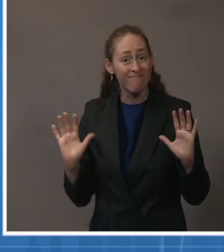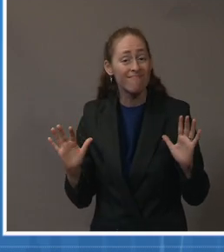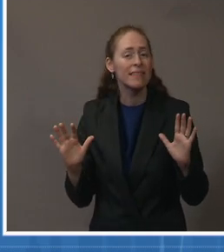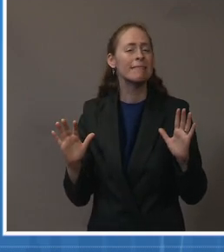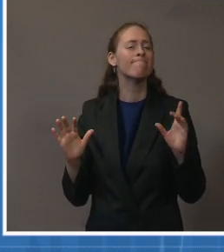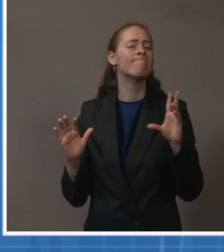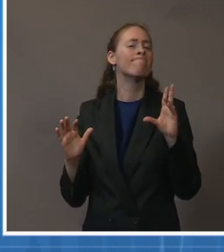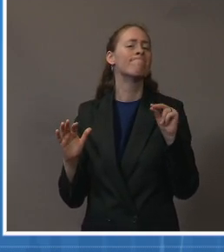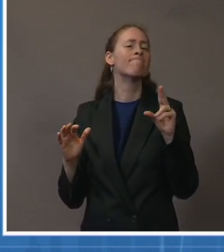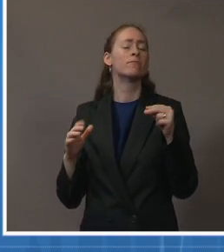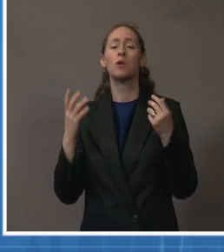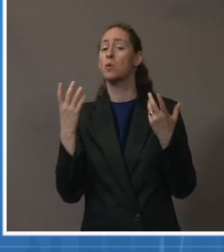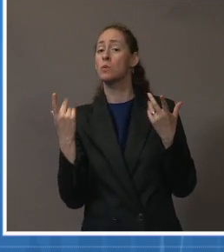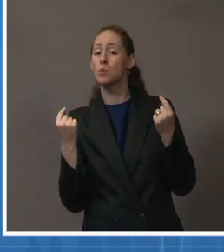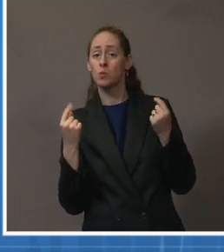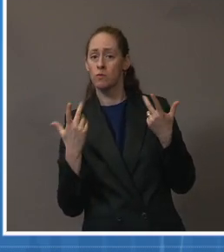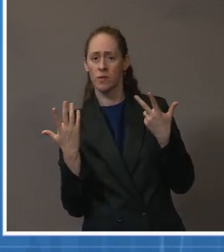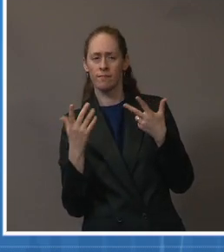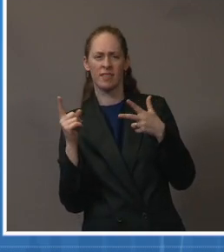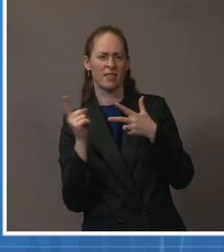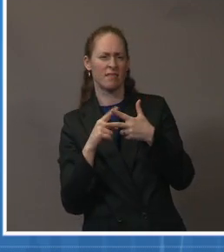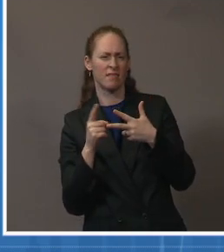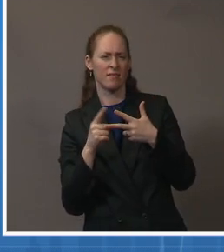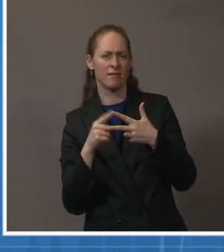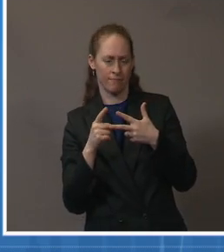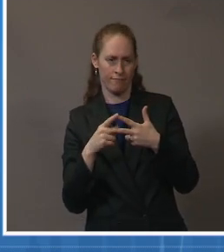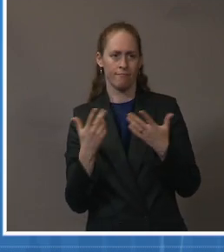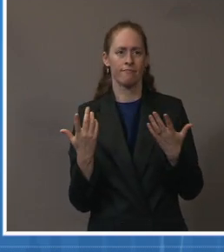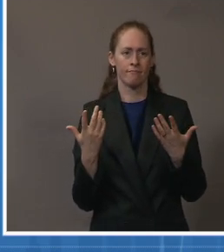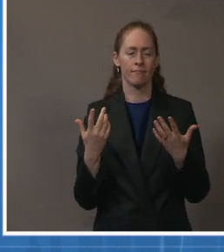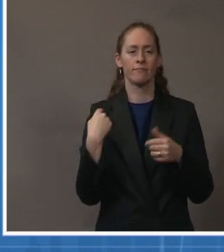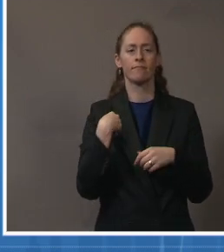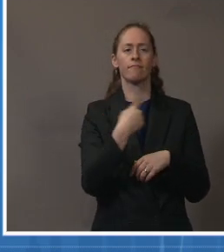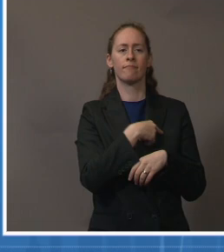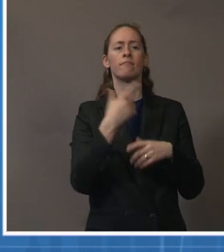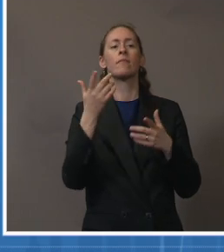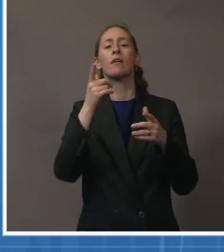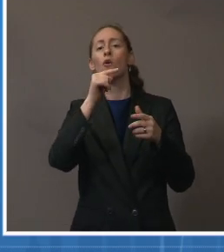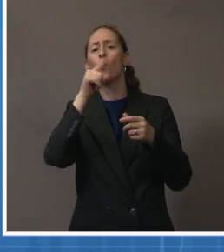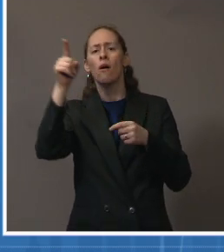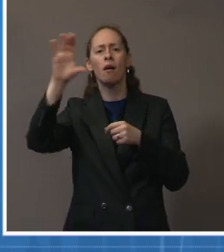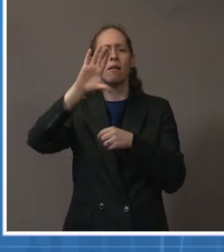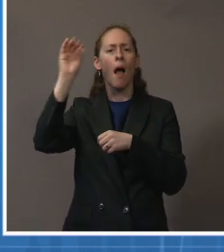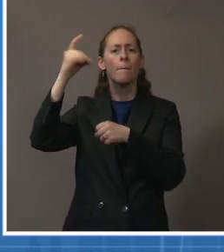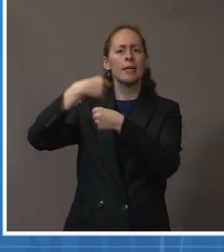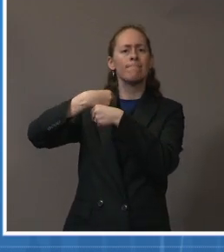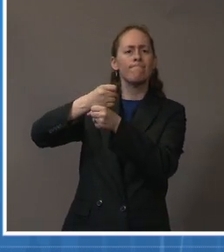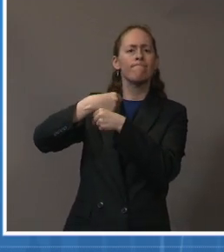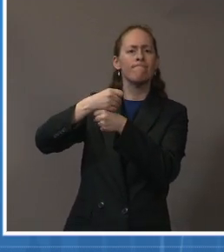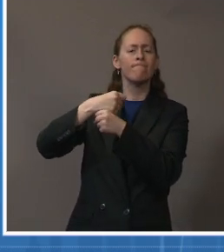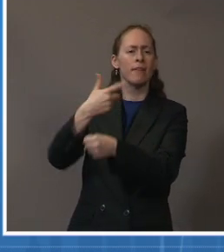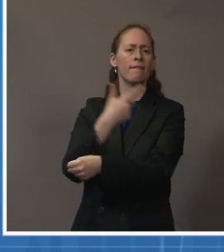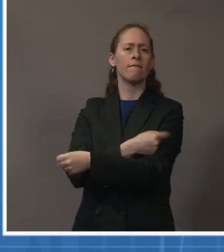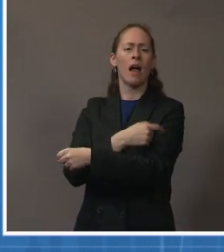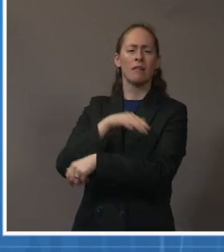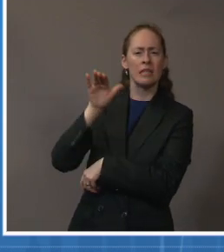is working with U.S. vaccine manufacturers to vastly increase vaccine supply for the rest of the world